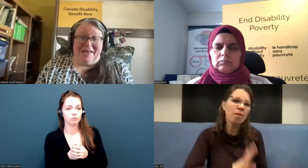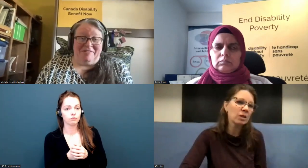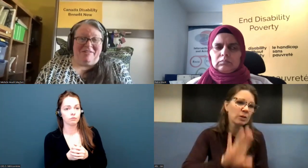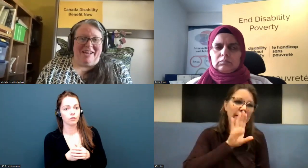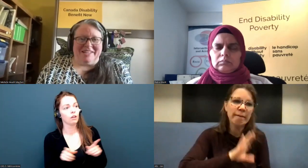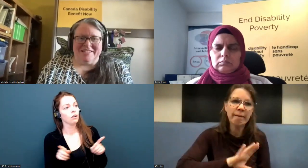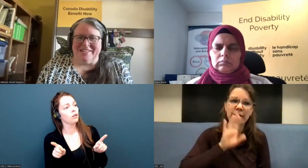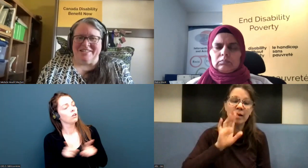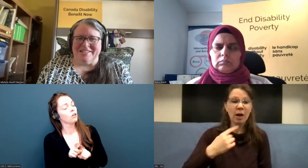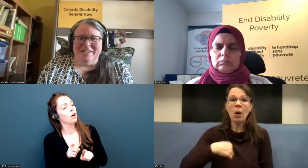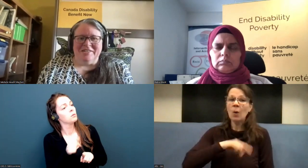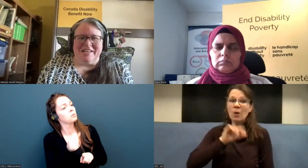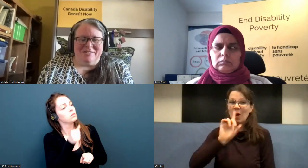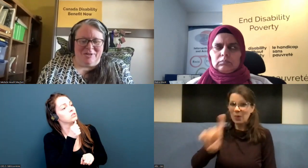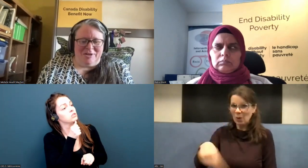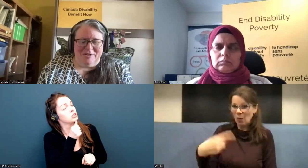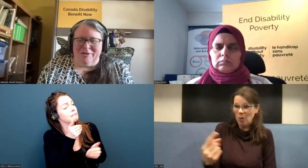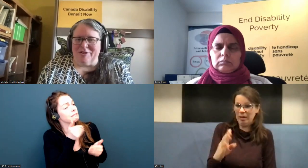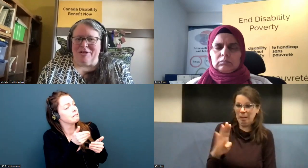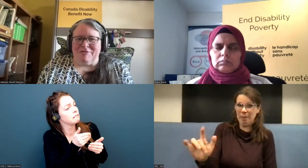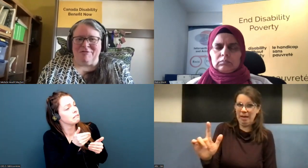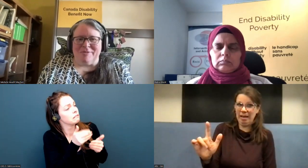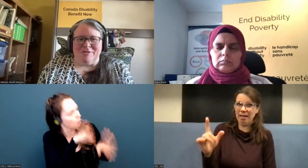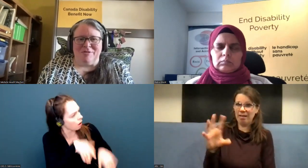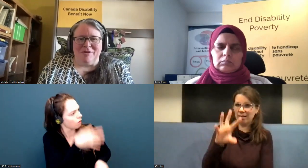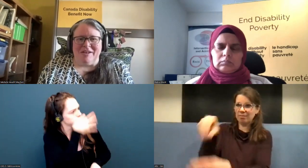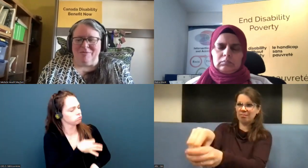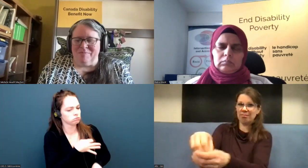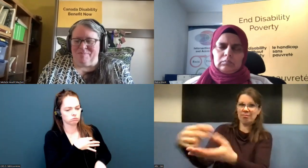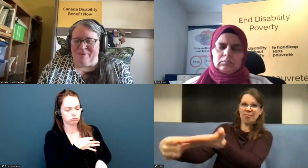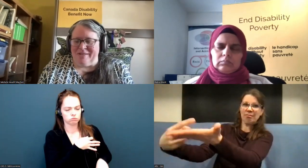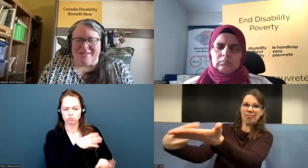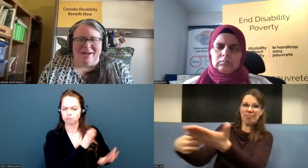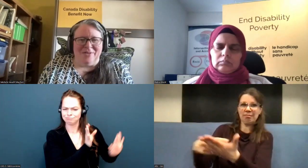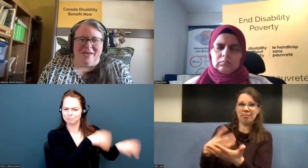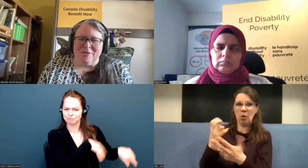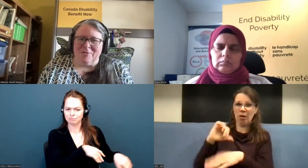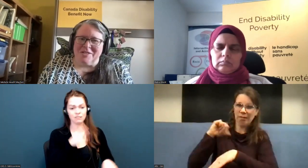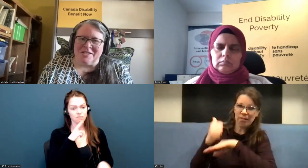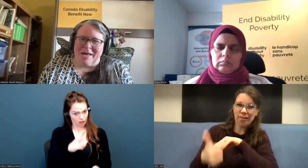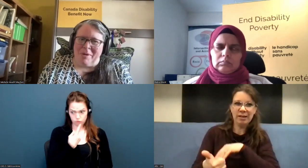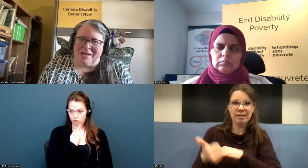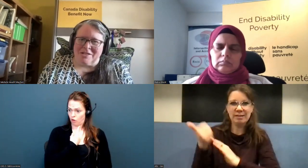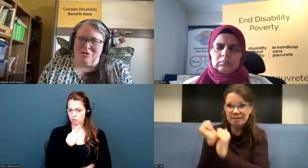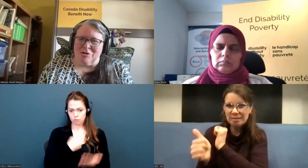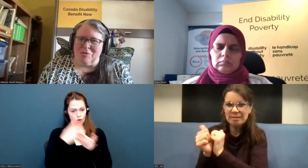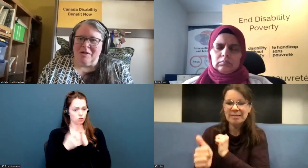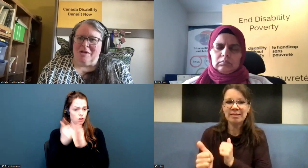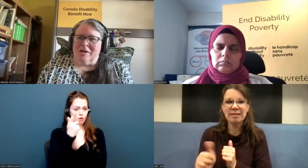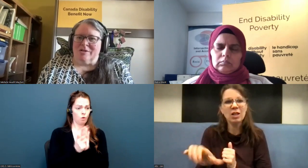THERE ARE OTHER GROUPS AND OTHER BILLS OUT THERE THAT WANT TO GET PASSED TOO.